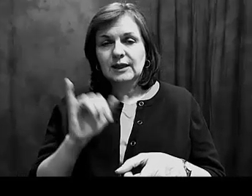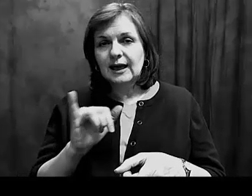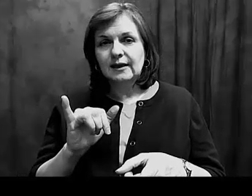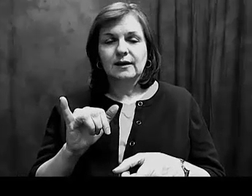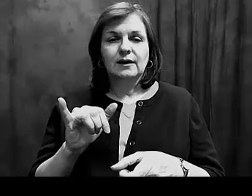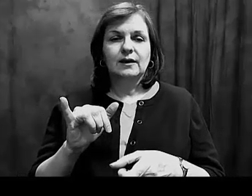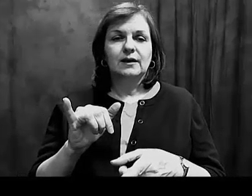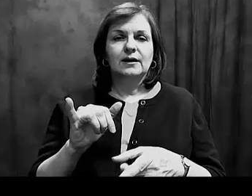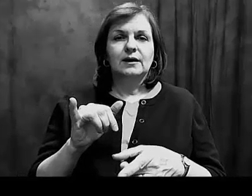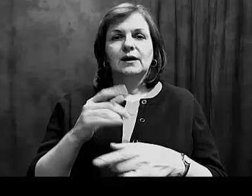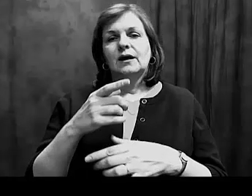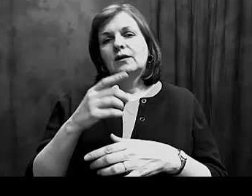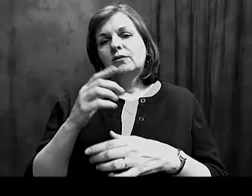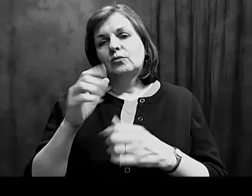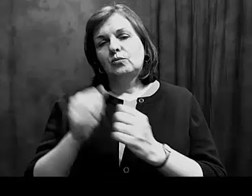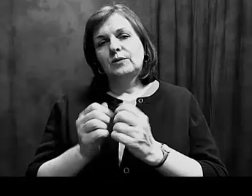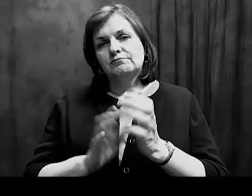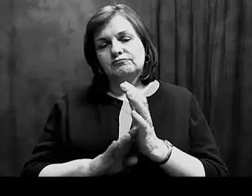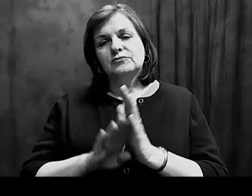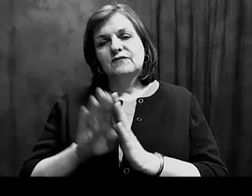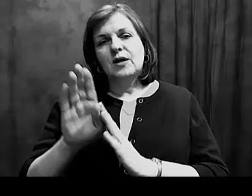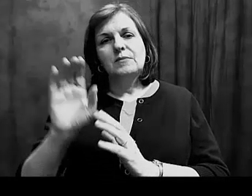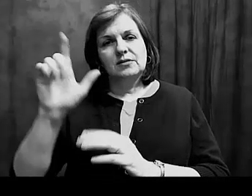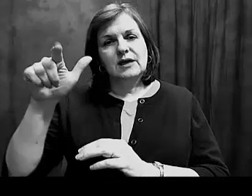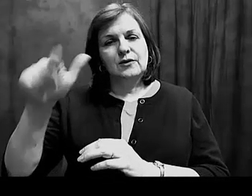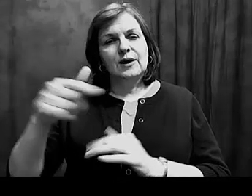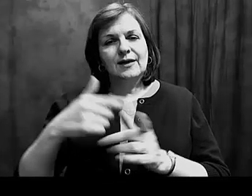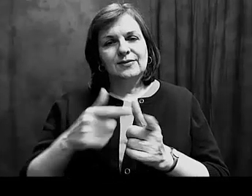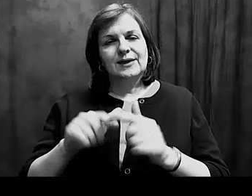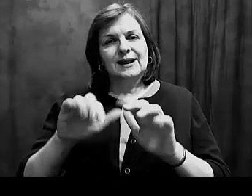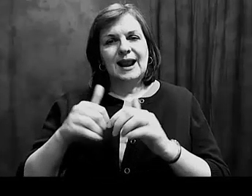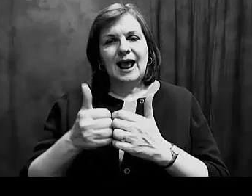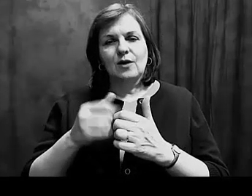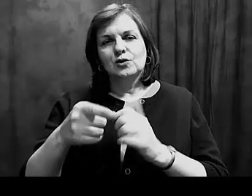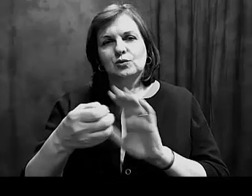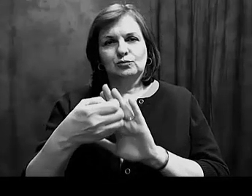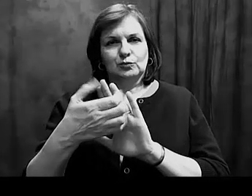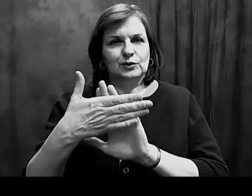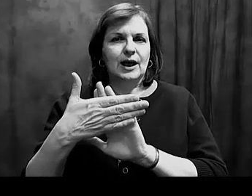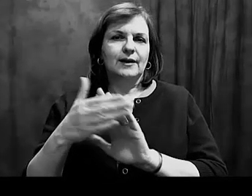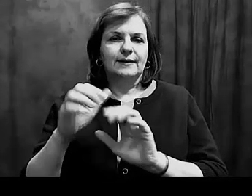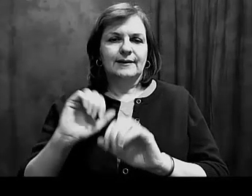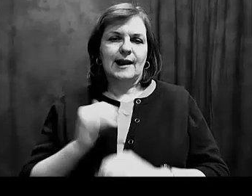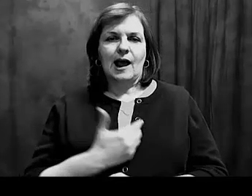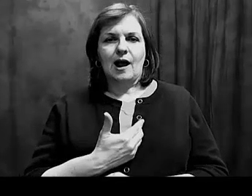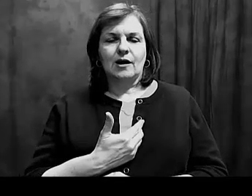do as for is further development and eventually how we are going to split you out onto our